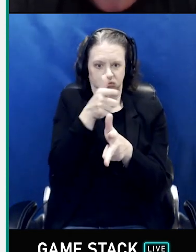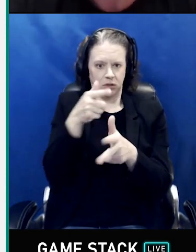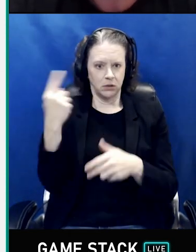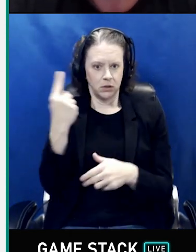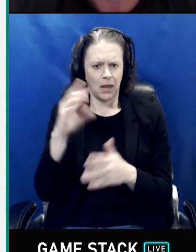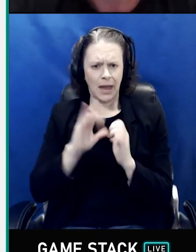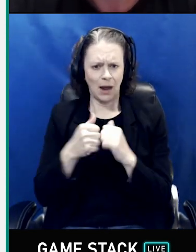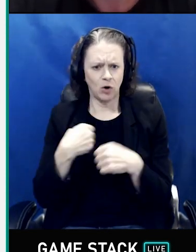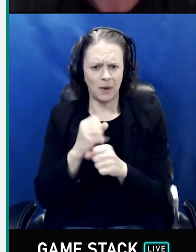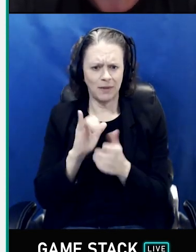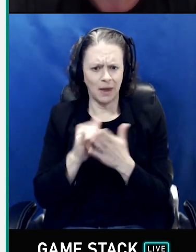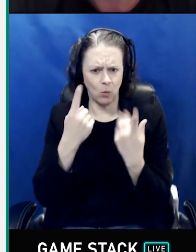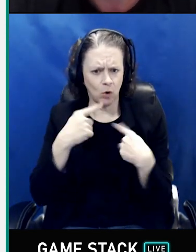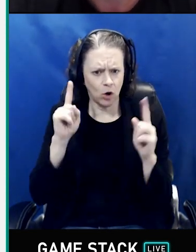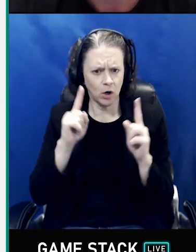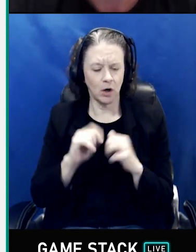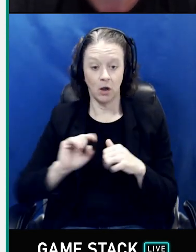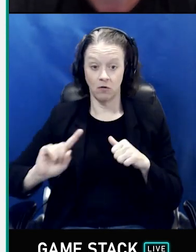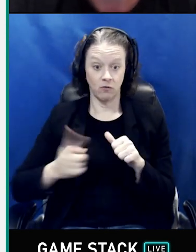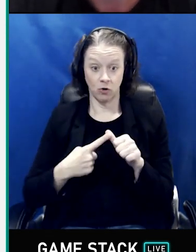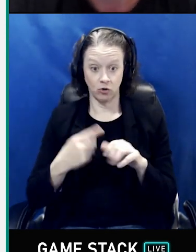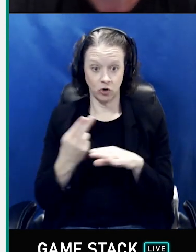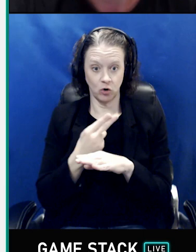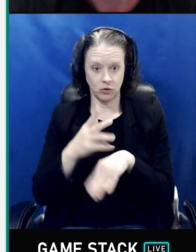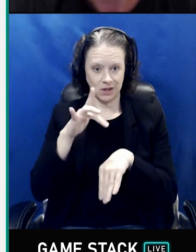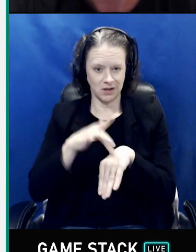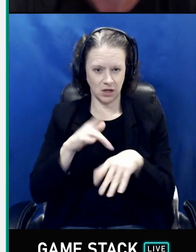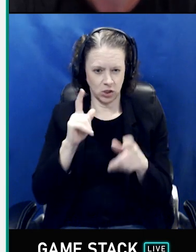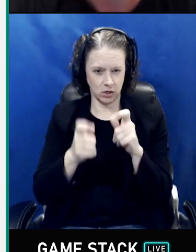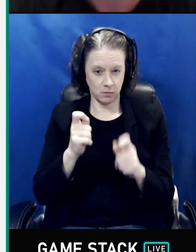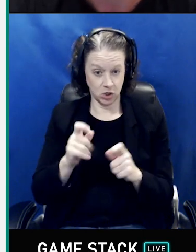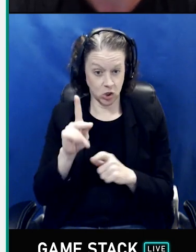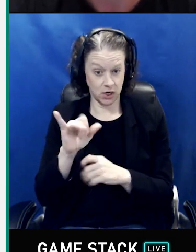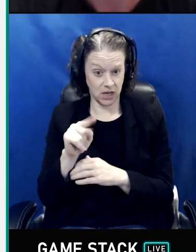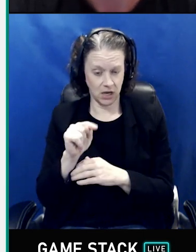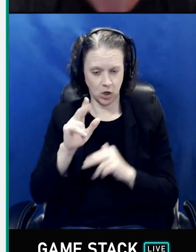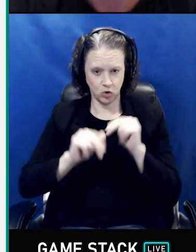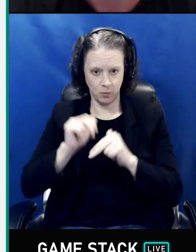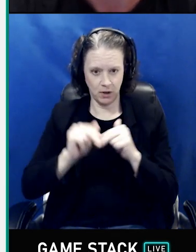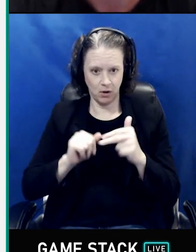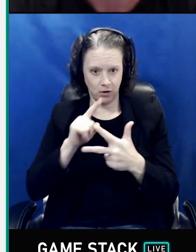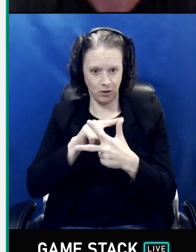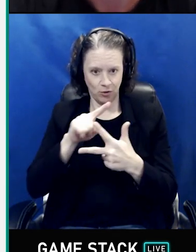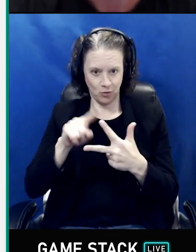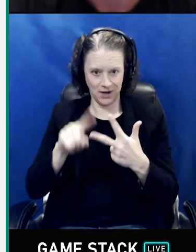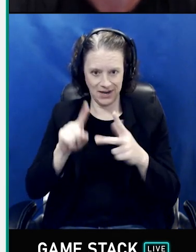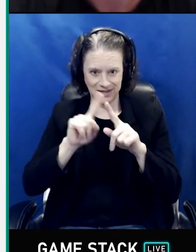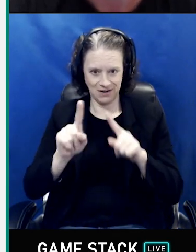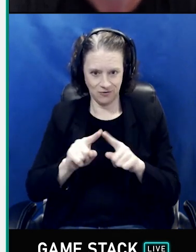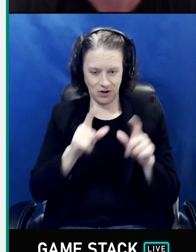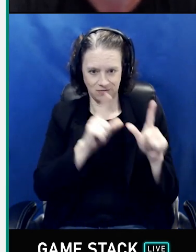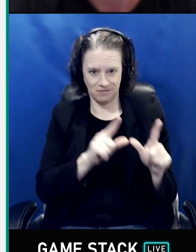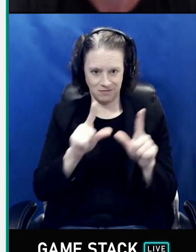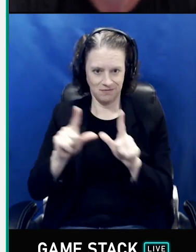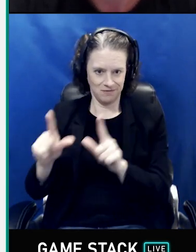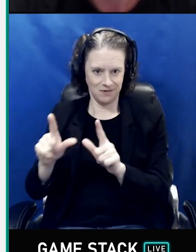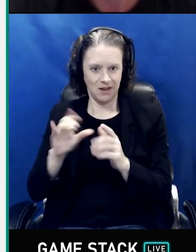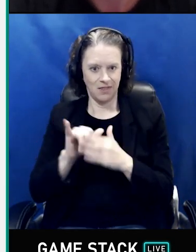First, you use the Touch Adaptation Kit to build all of the different sets of glass control layouts that your game needs.